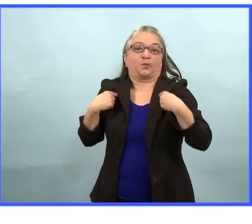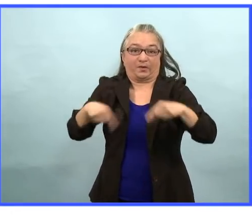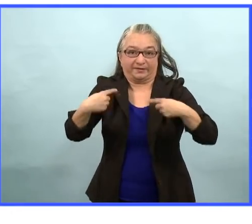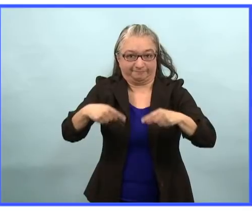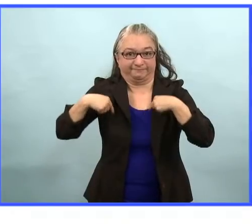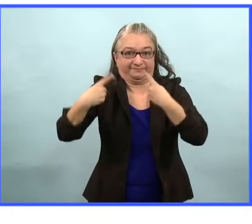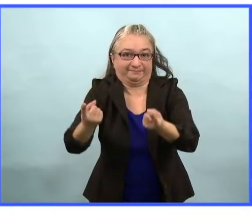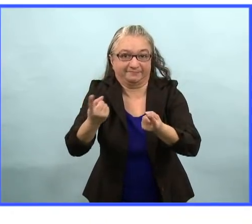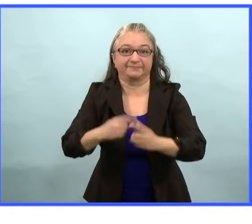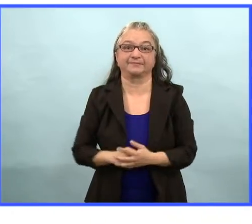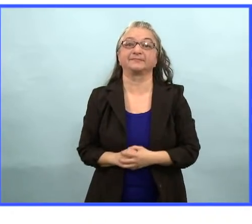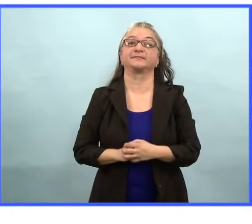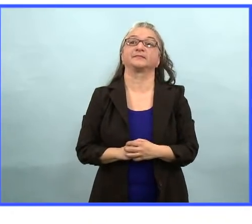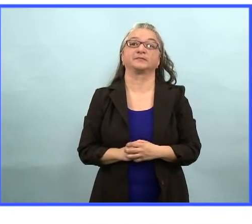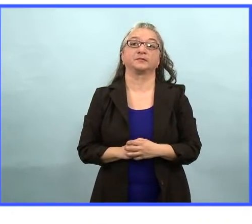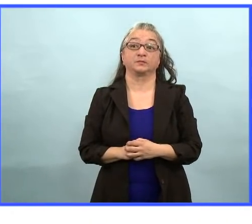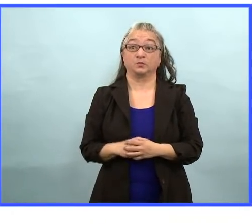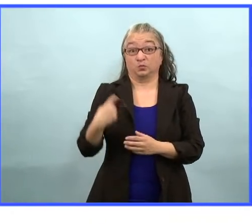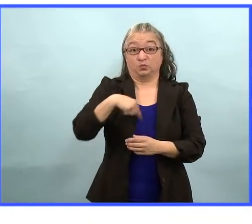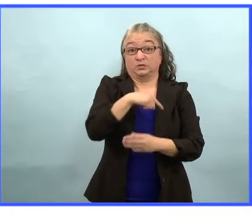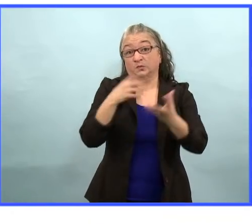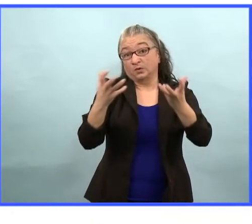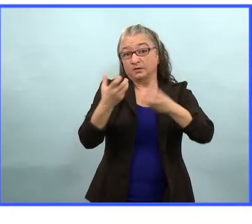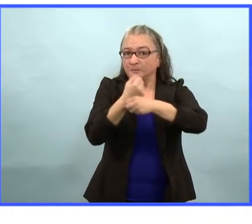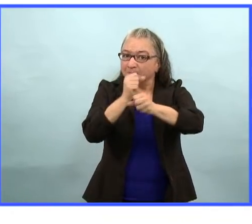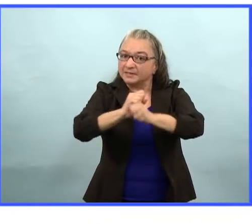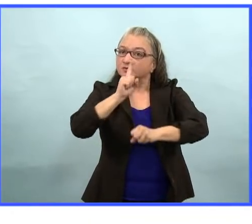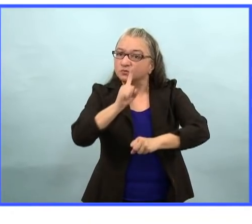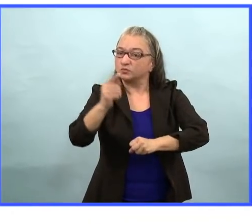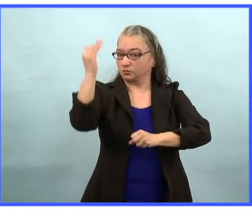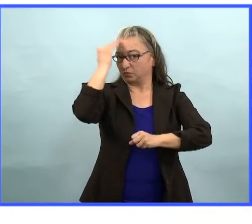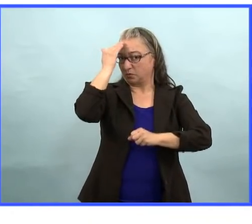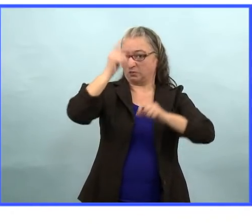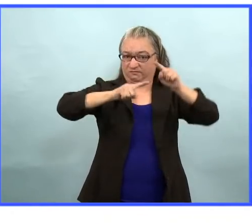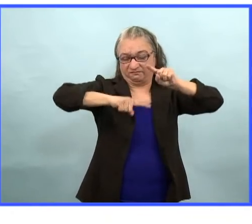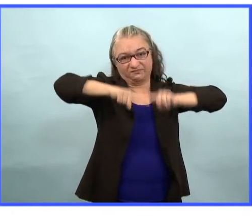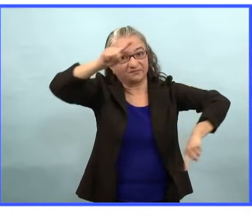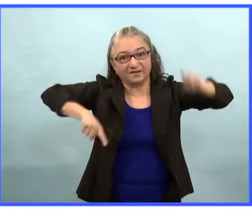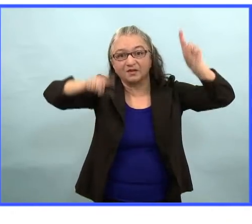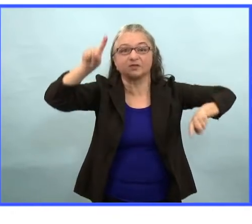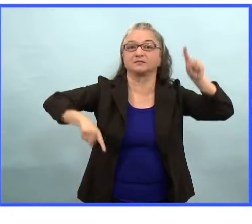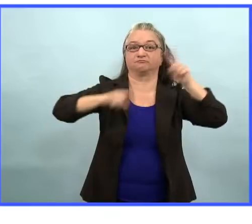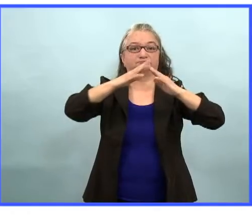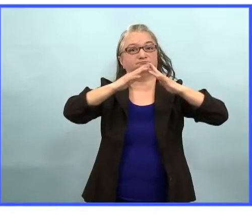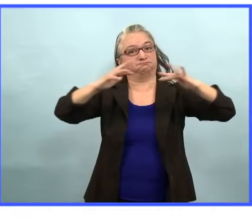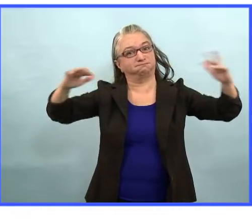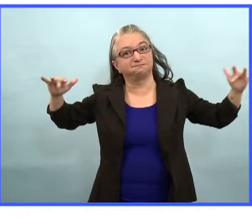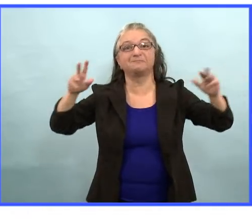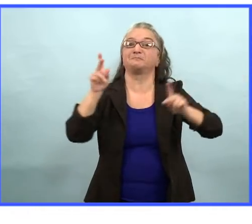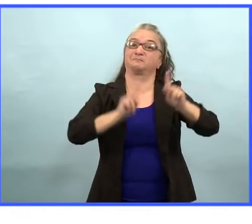responsive to the needs of diverse populations so we can see that first black arrow corresponds